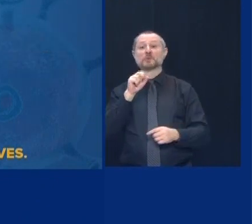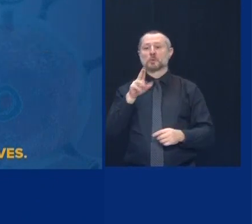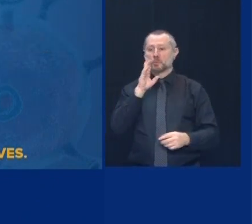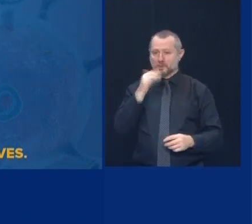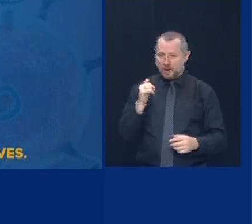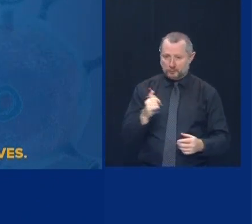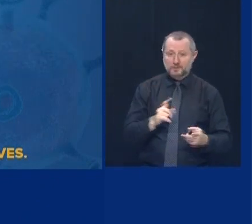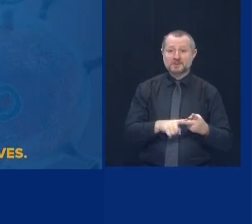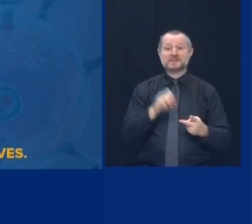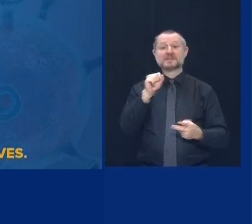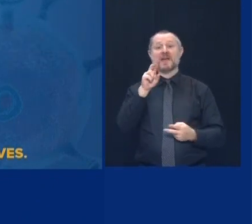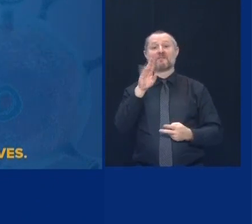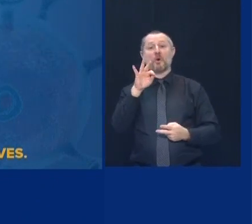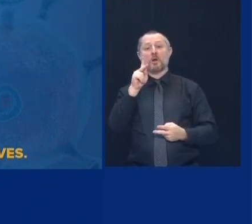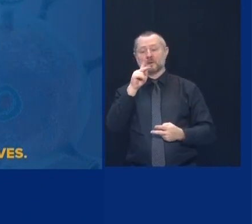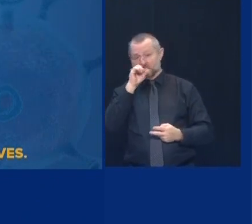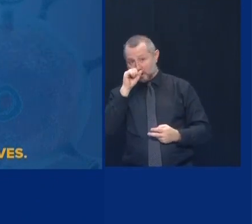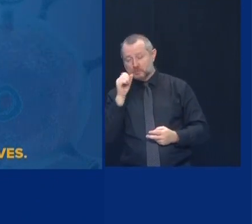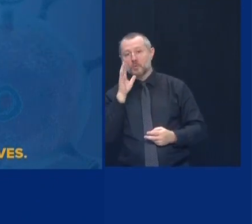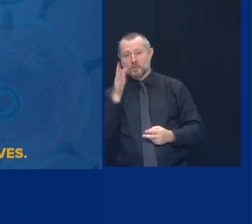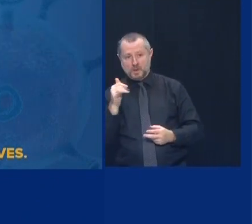WILL GO INTO AN ORANGE ZONE.t(